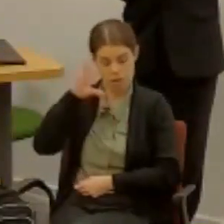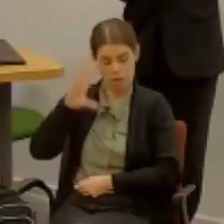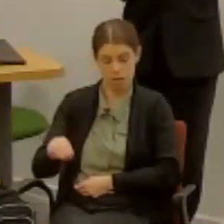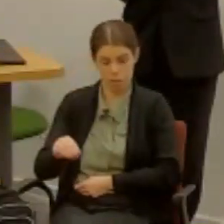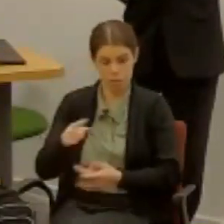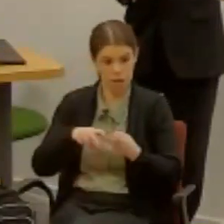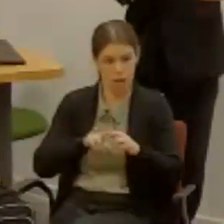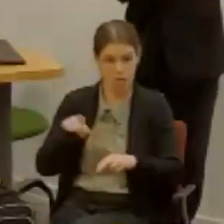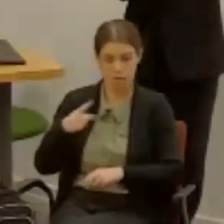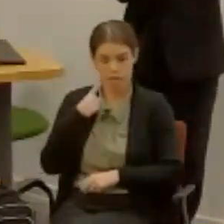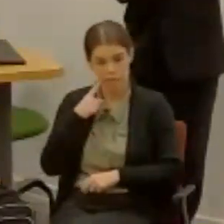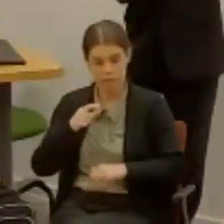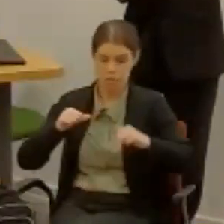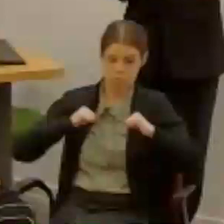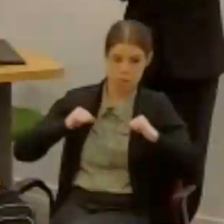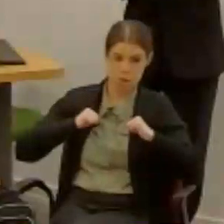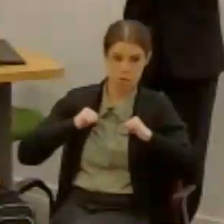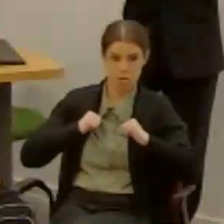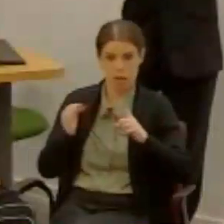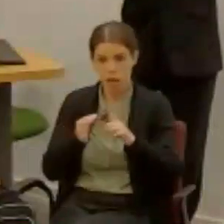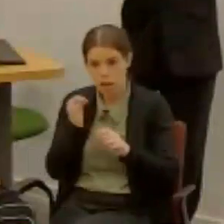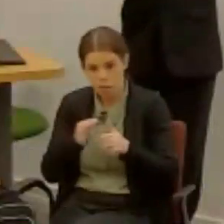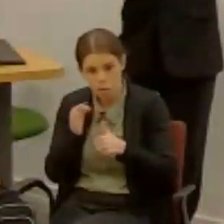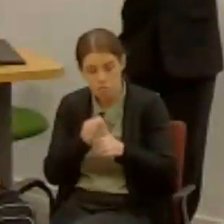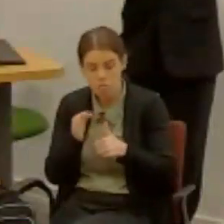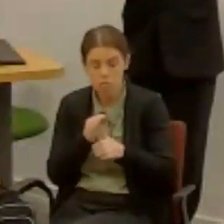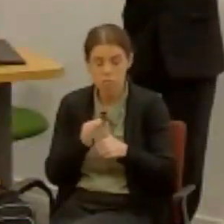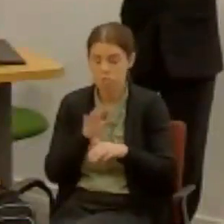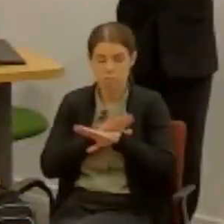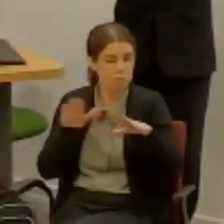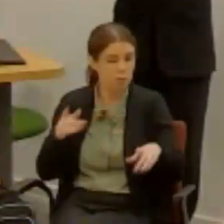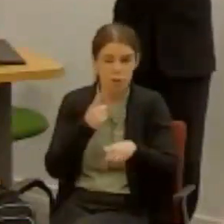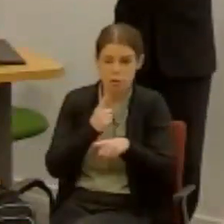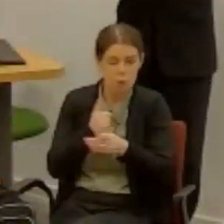if you see a director interview, for example. they don't tend to talk about what they've done in the past.